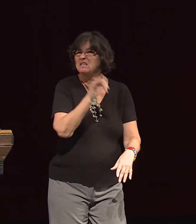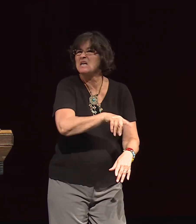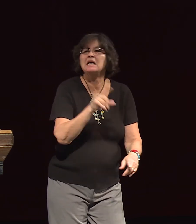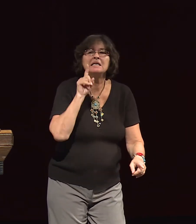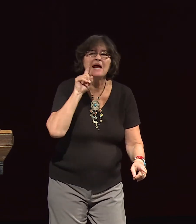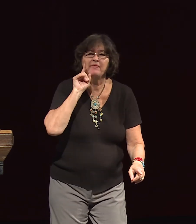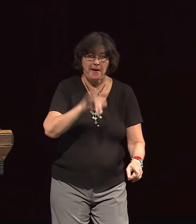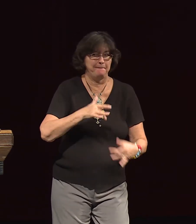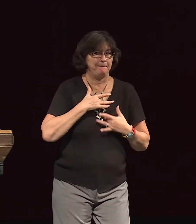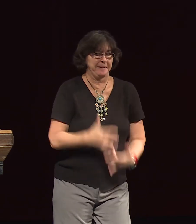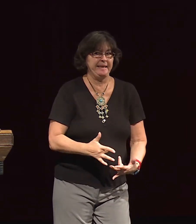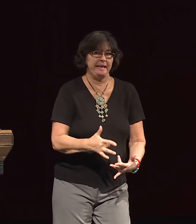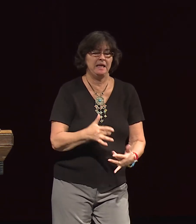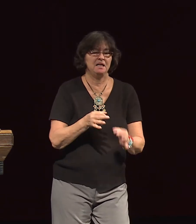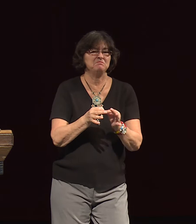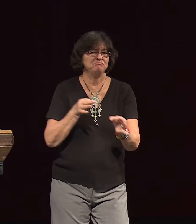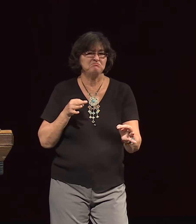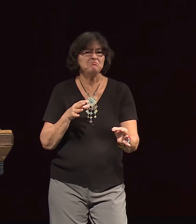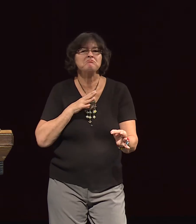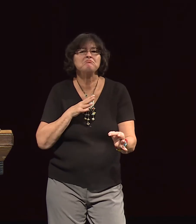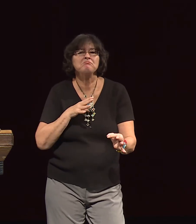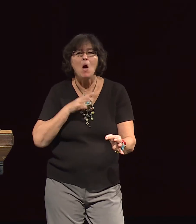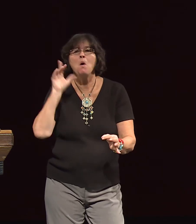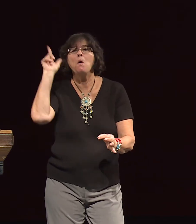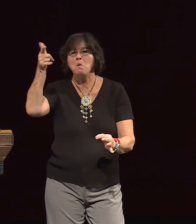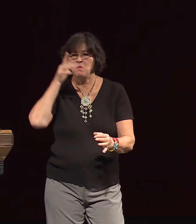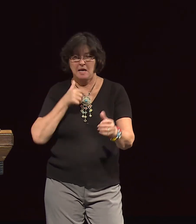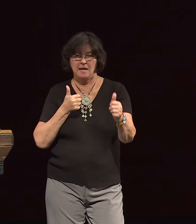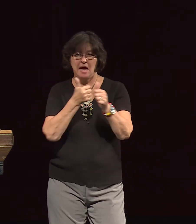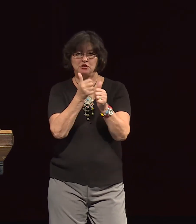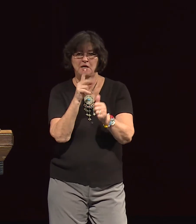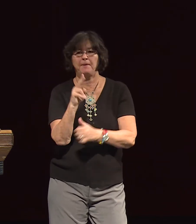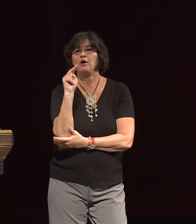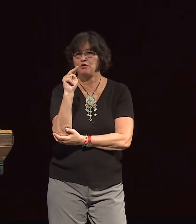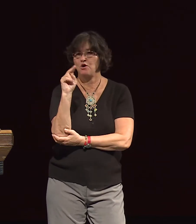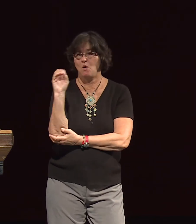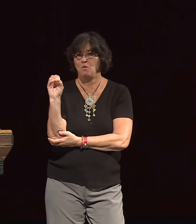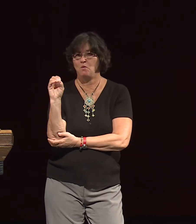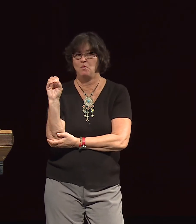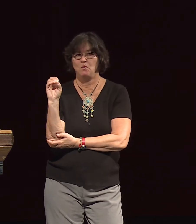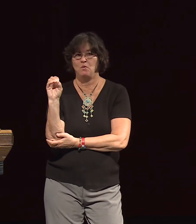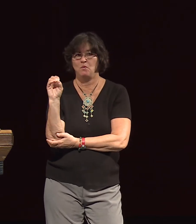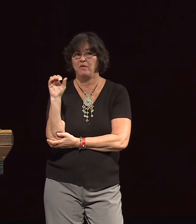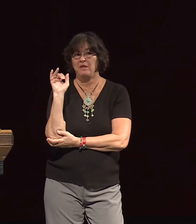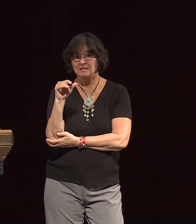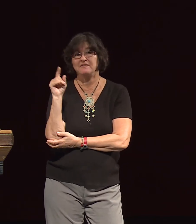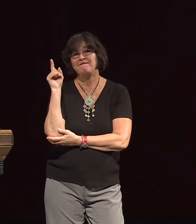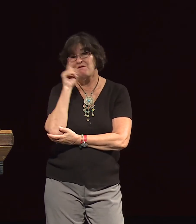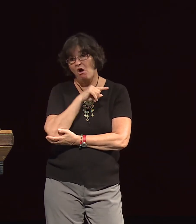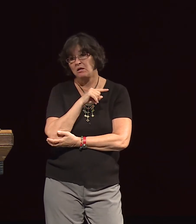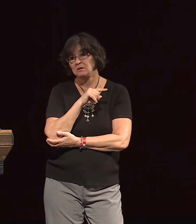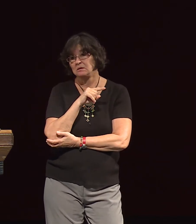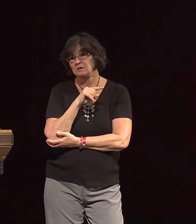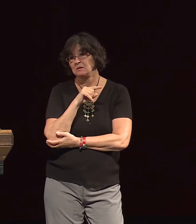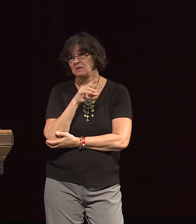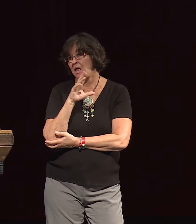And so often they just say, "Well, the child is deaf." And that seems to be normal.